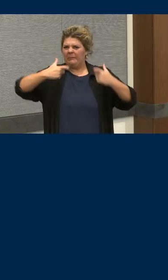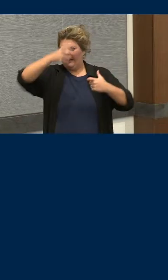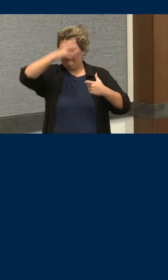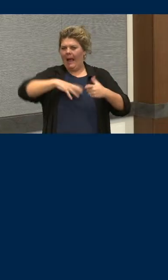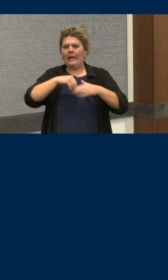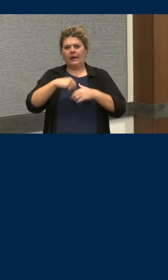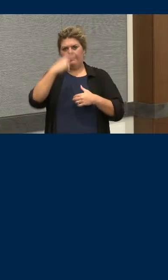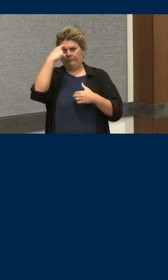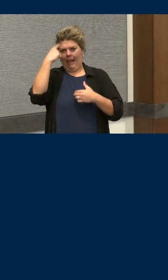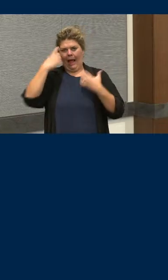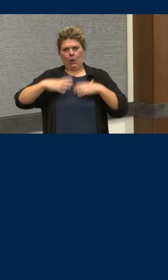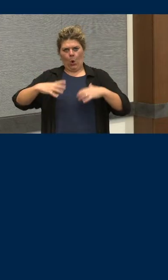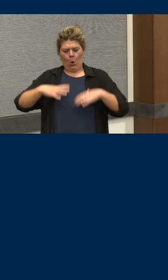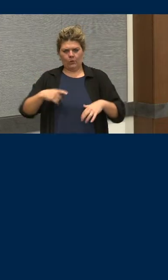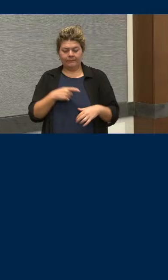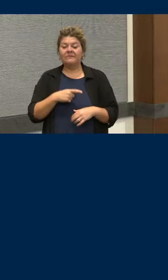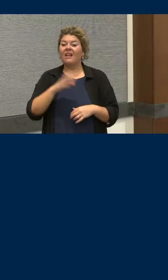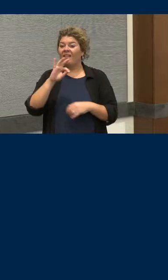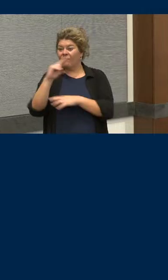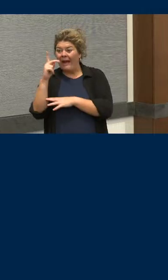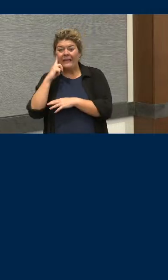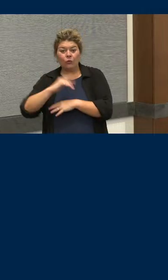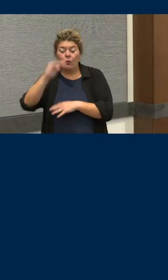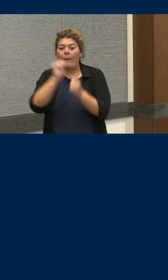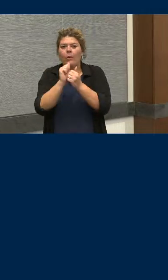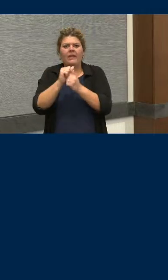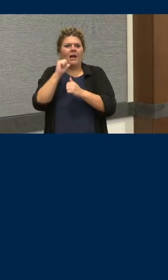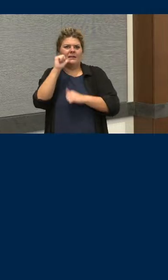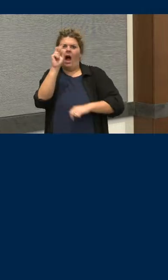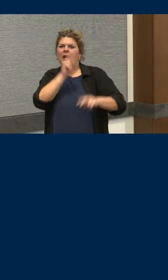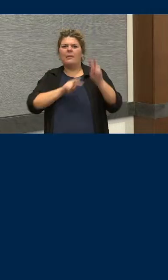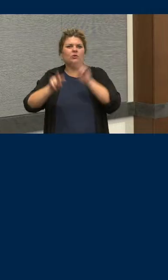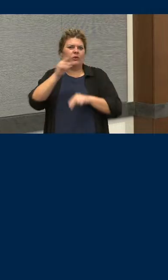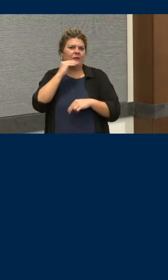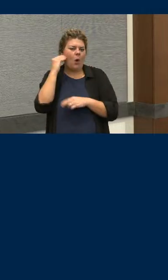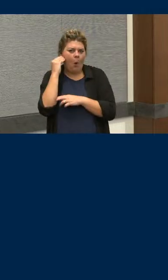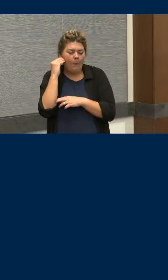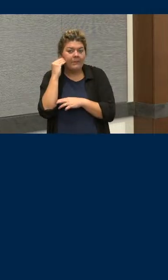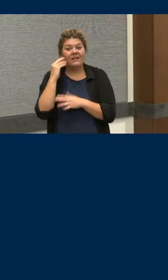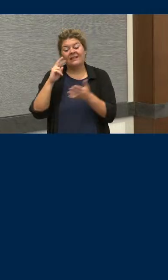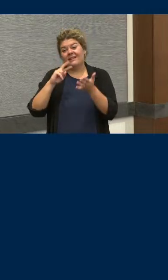in a non-observant home, albeit one that recognized the annual